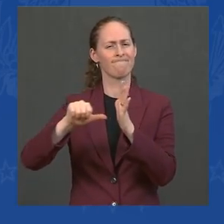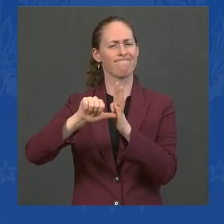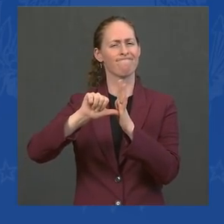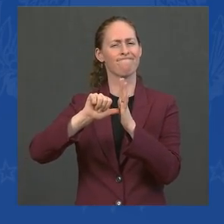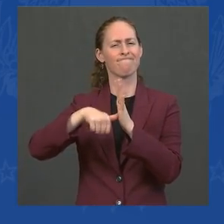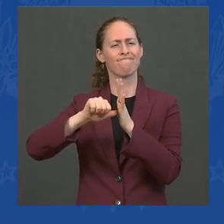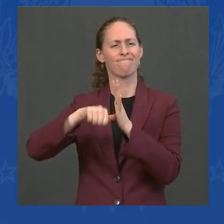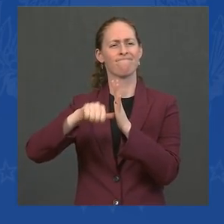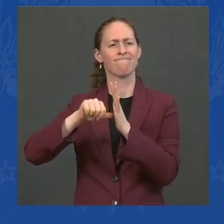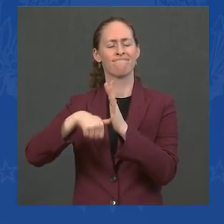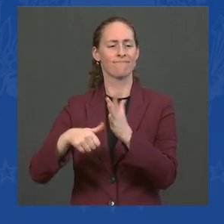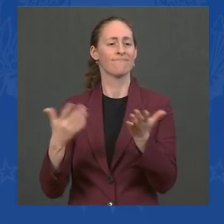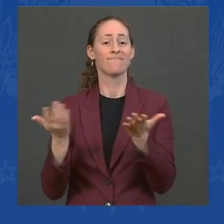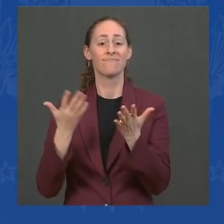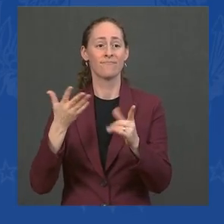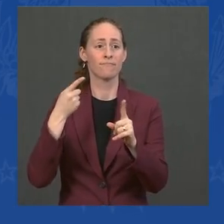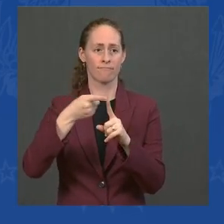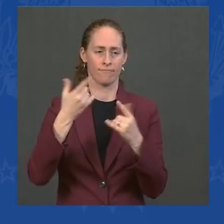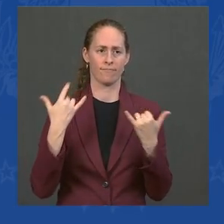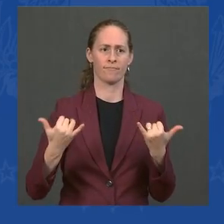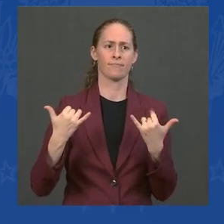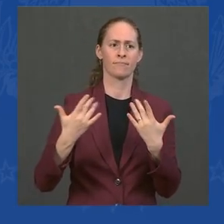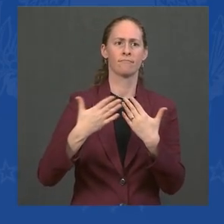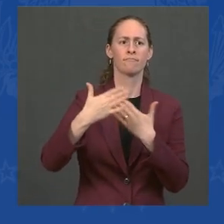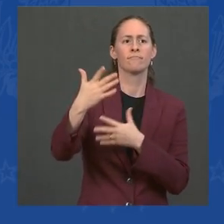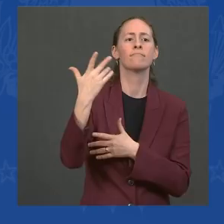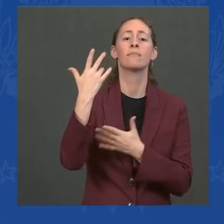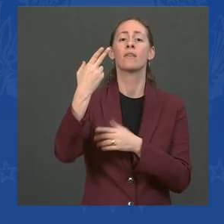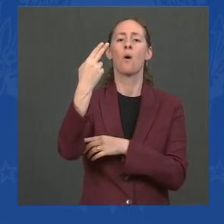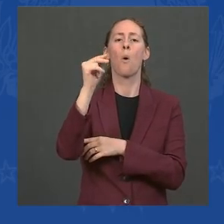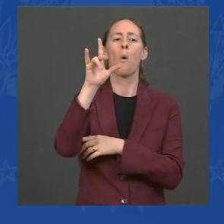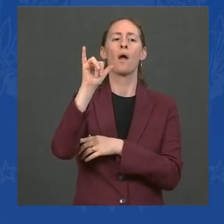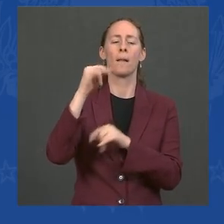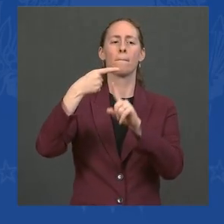and the holiest month of Hinduism that leads to Diwali.